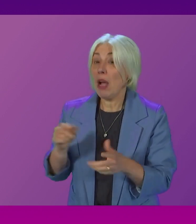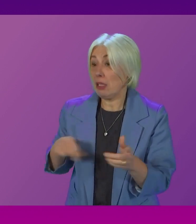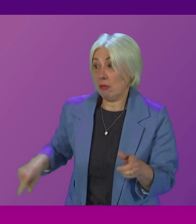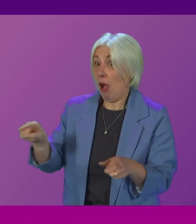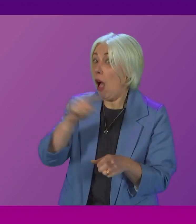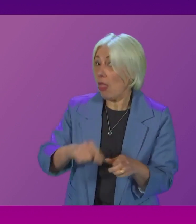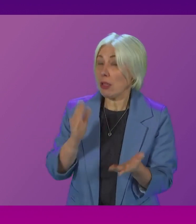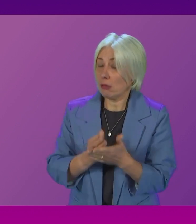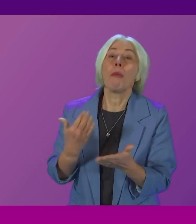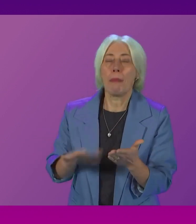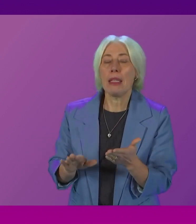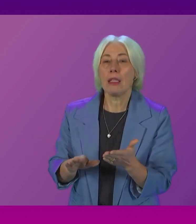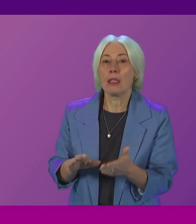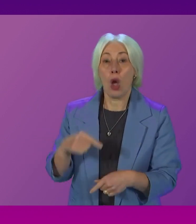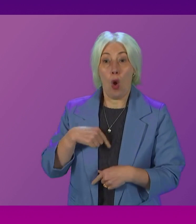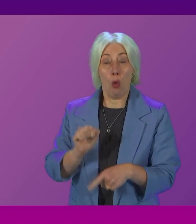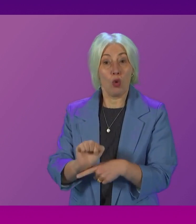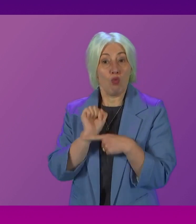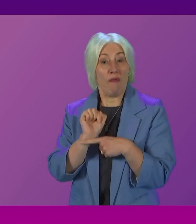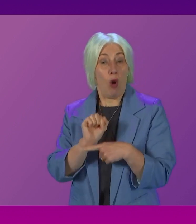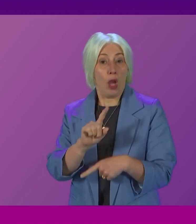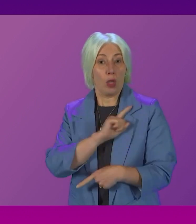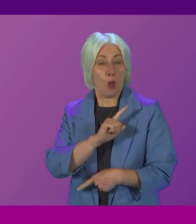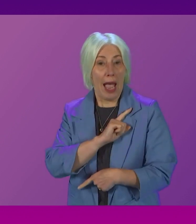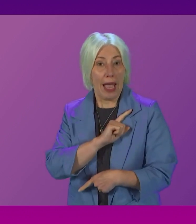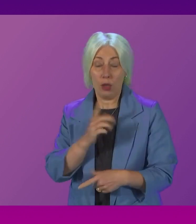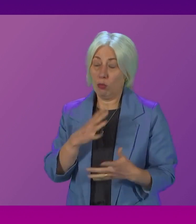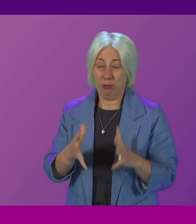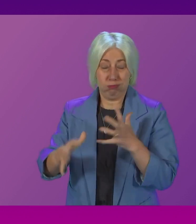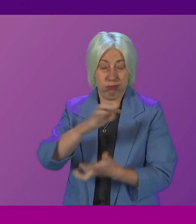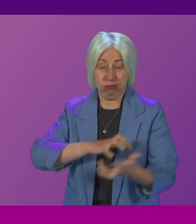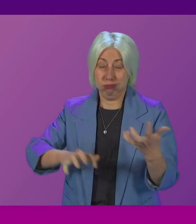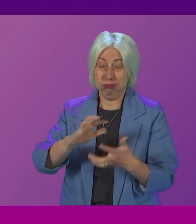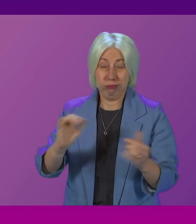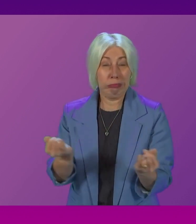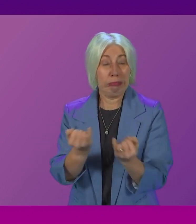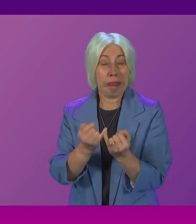We will do that because we want to—obviously—avoid the disruption that that would bring to patients